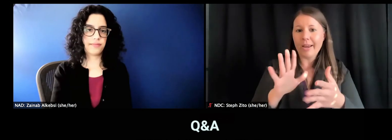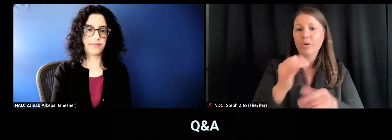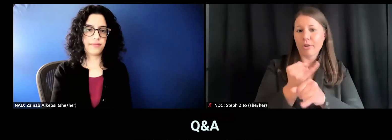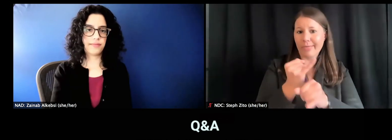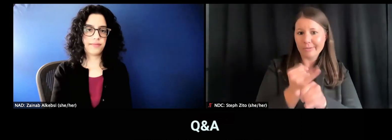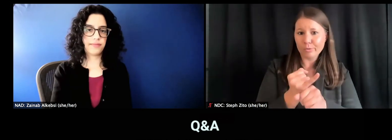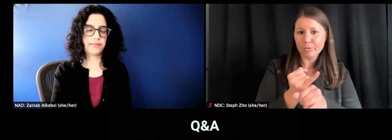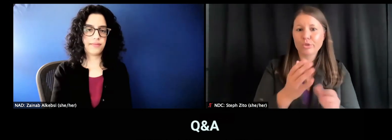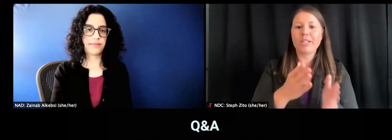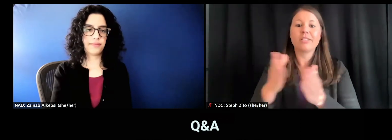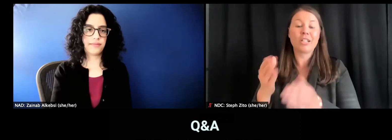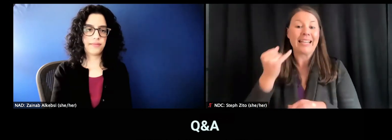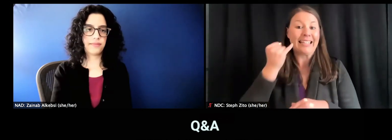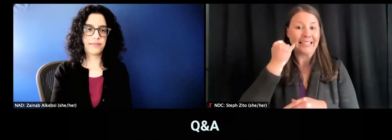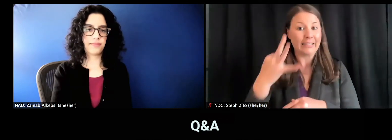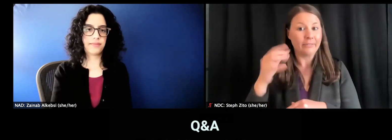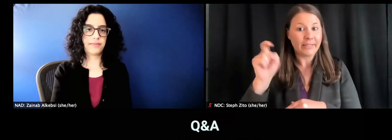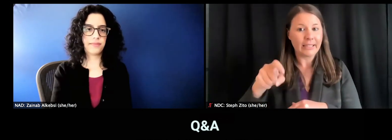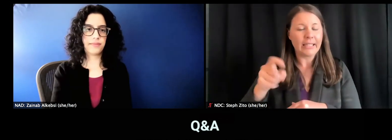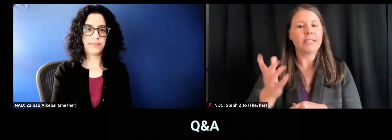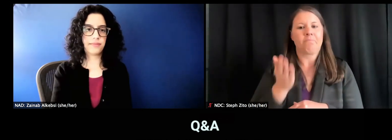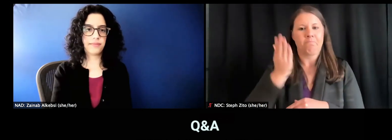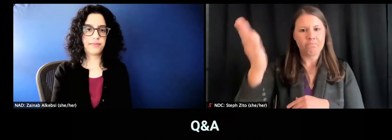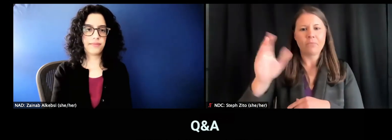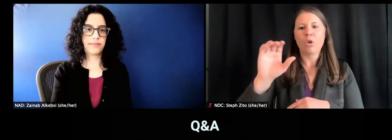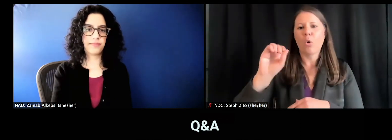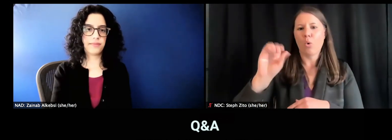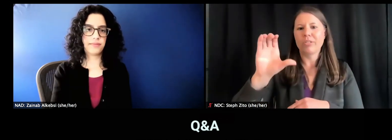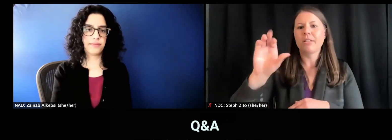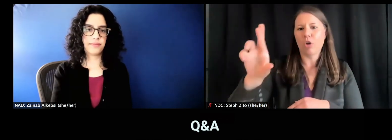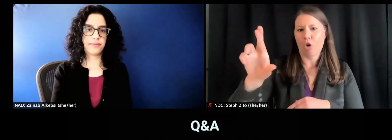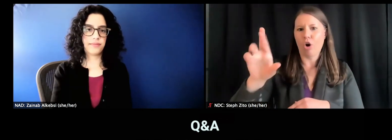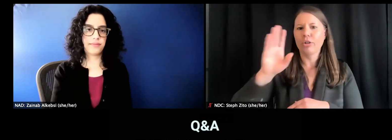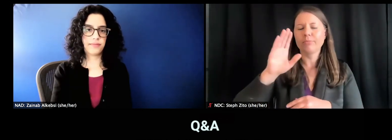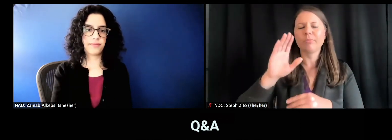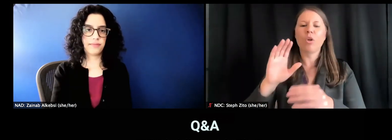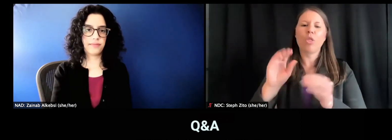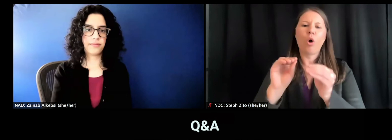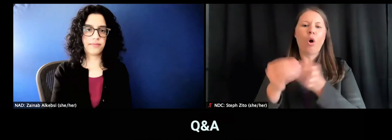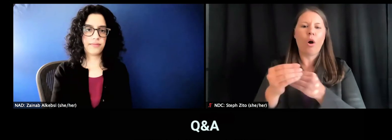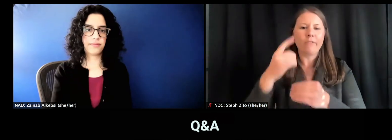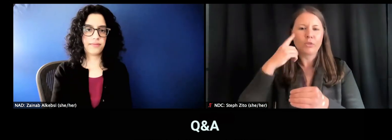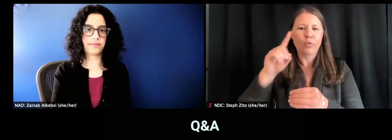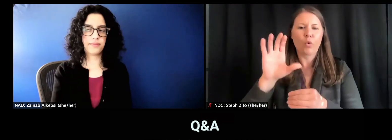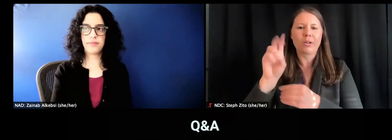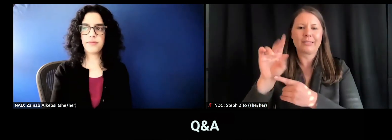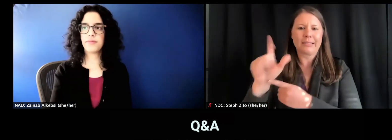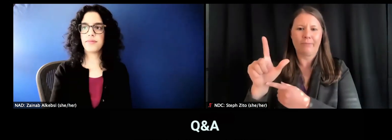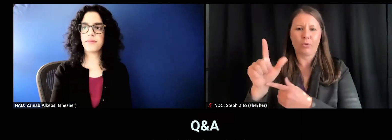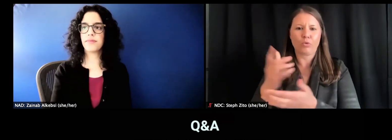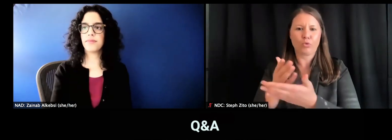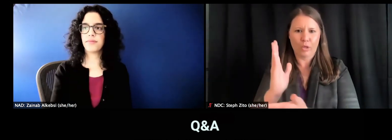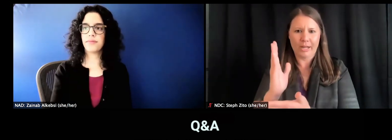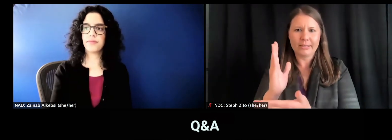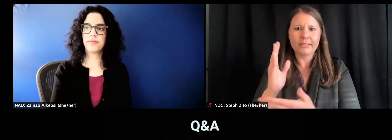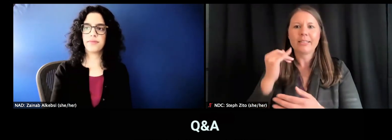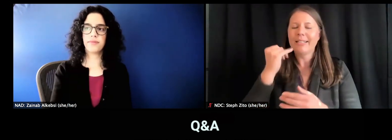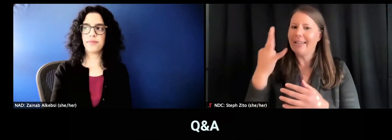to the ADA coordinator of the institute and if necessary, to the OCR, the office of civil rights.